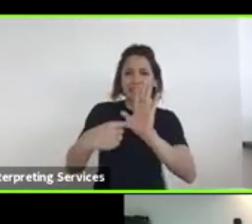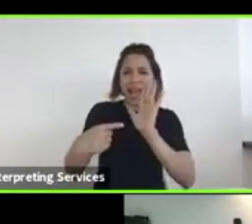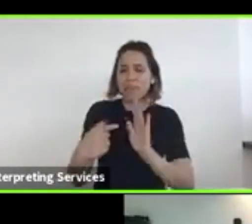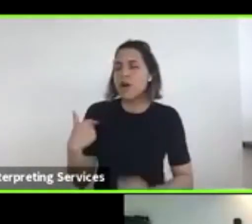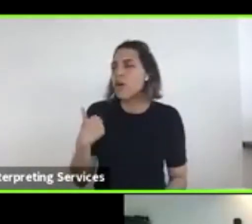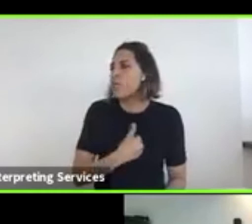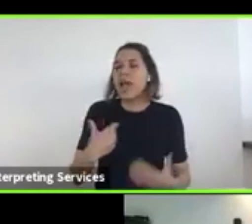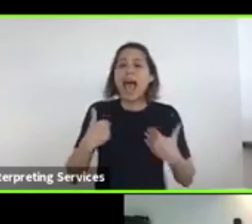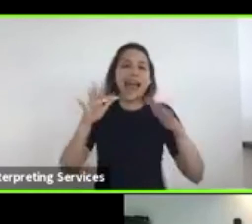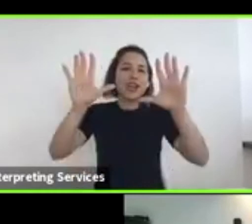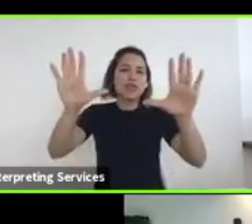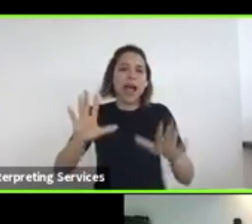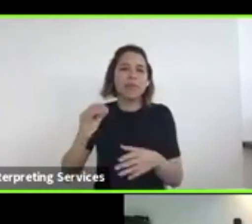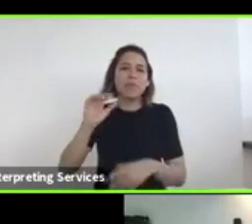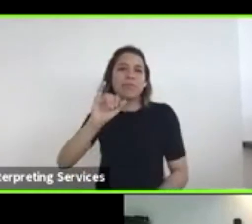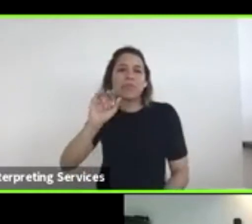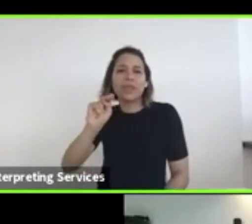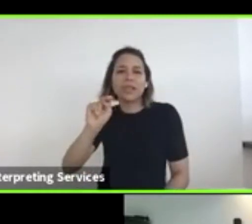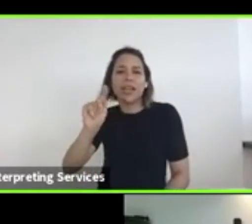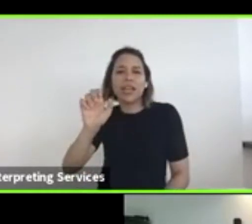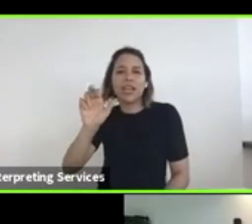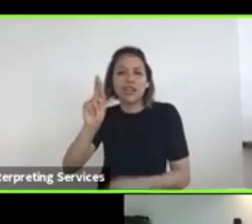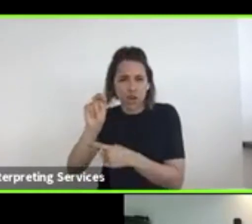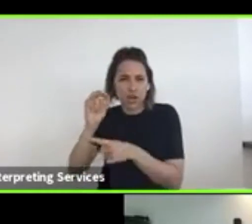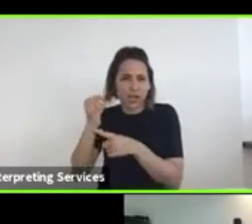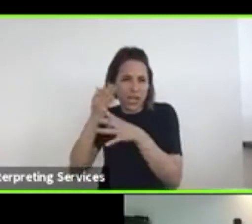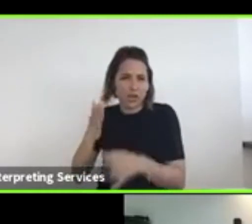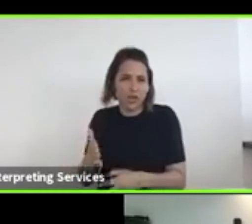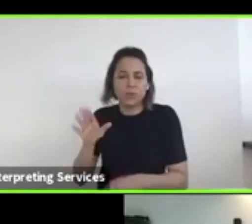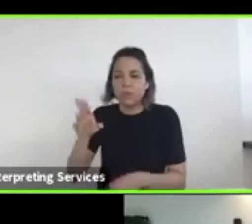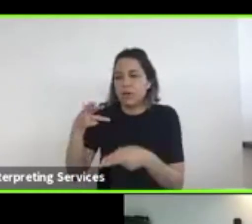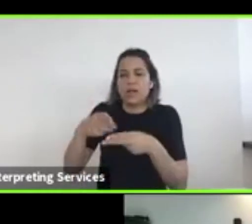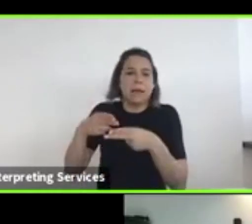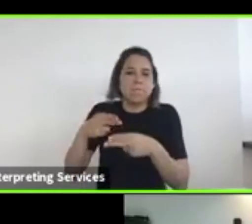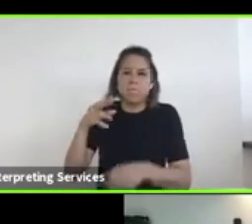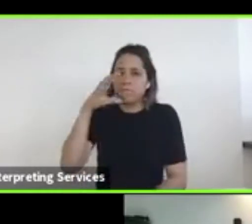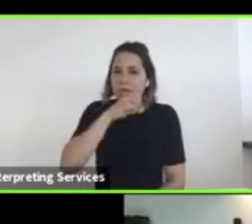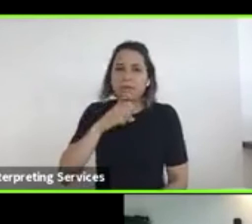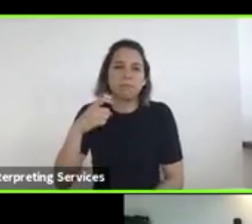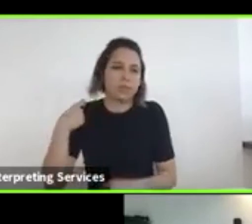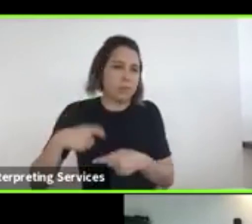INTERN, HER NAME IS TRUTHYSURIANA, R.